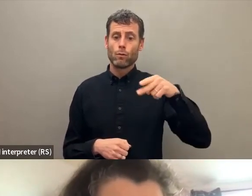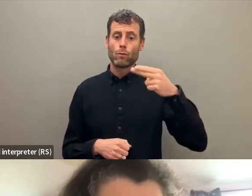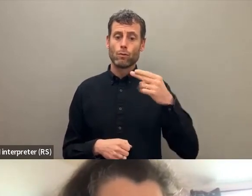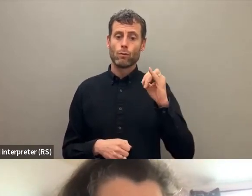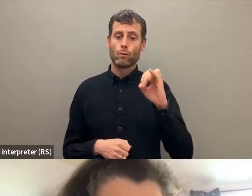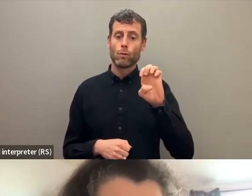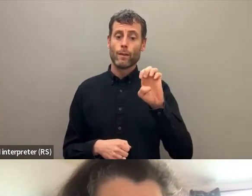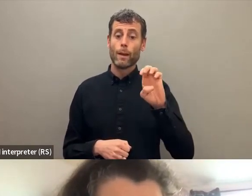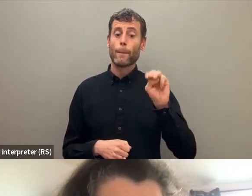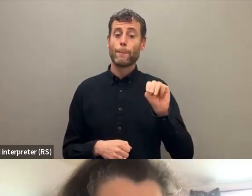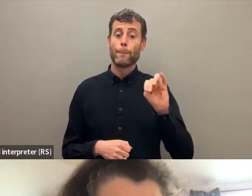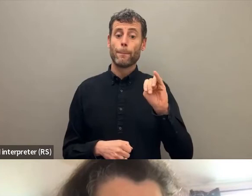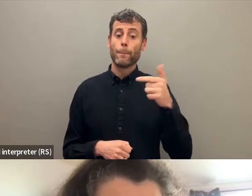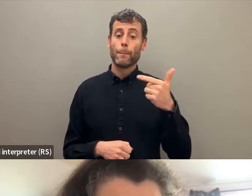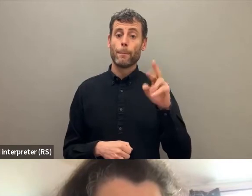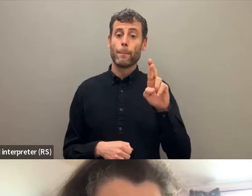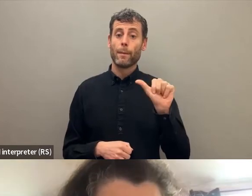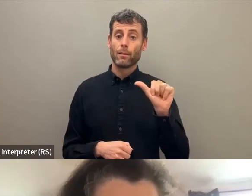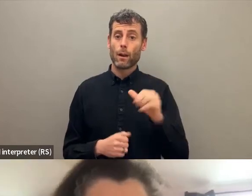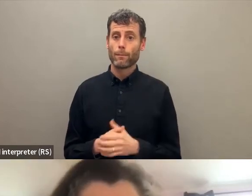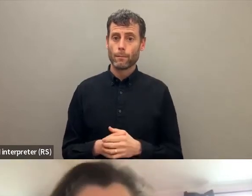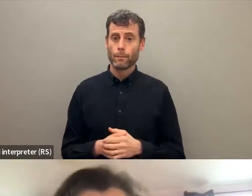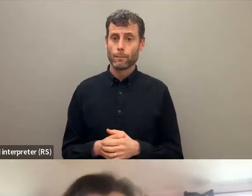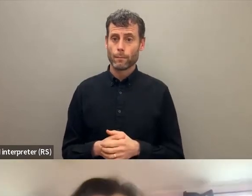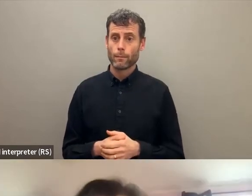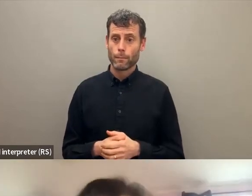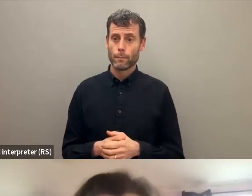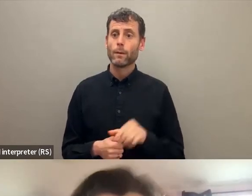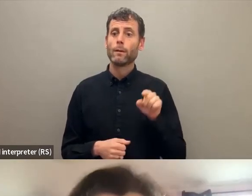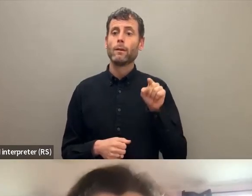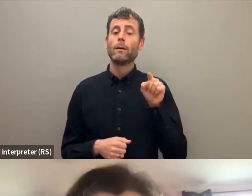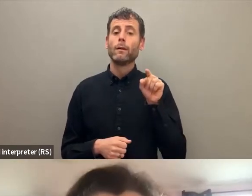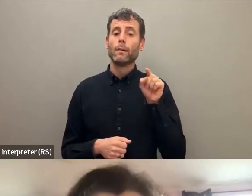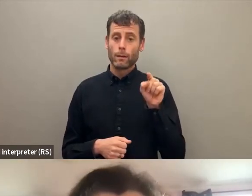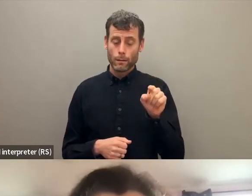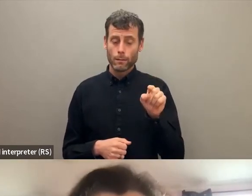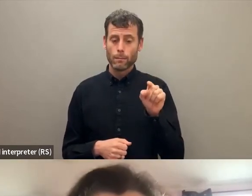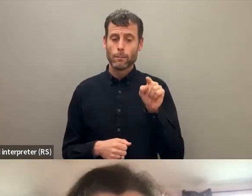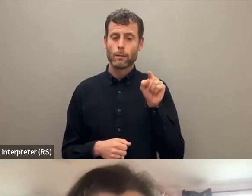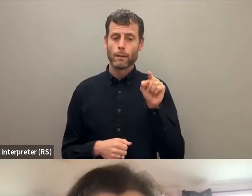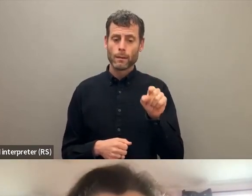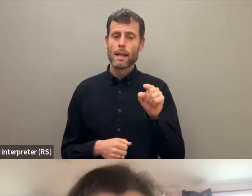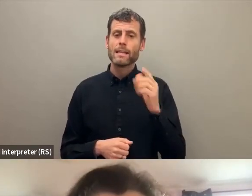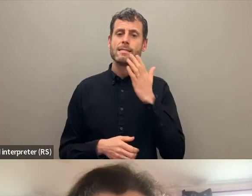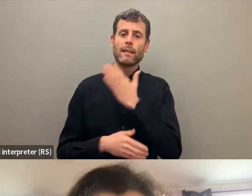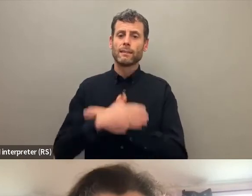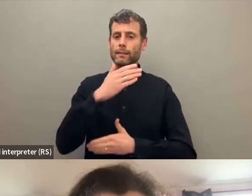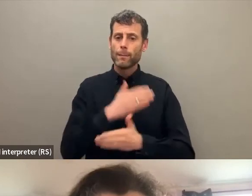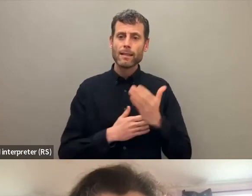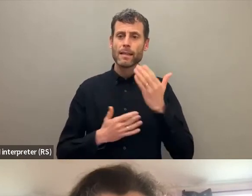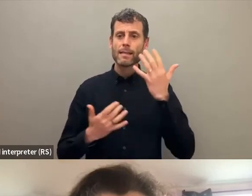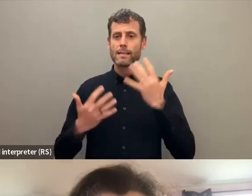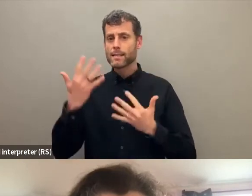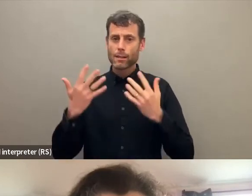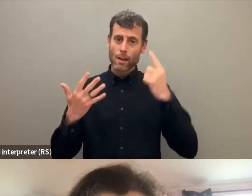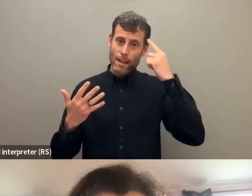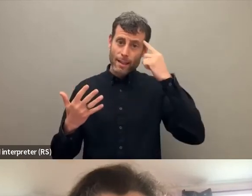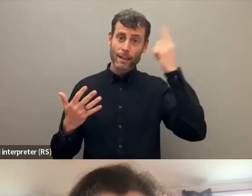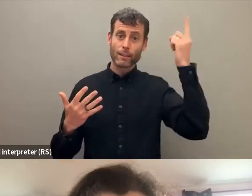Jennifer Madans: And they also need to be added any new collections, for example, those that were started in response to covert many of them did not include the information needed to identify the population.